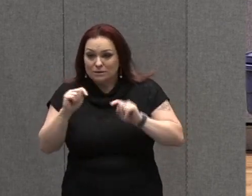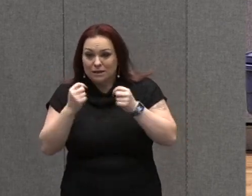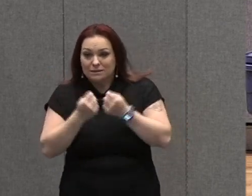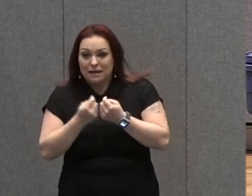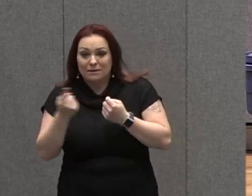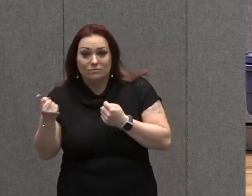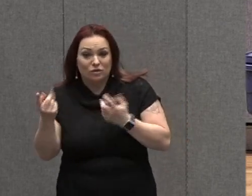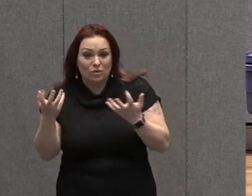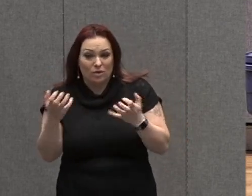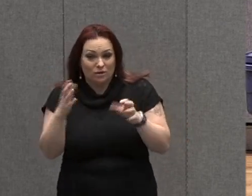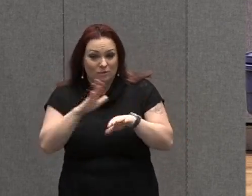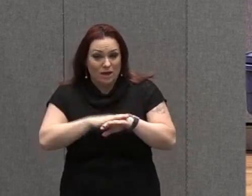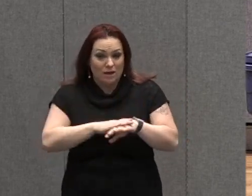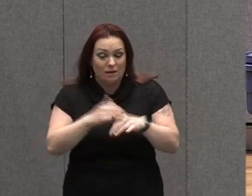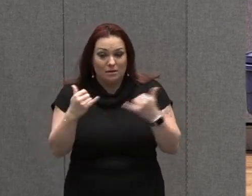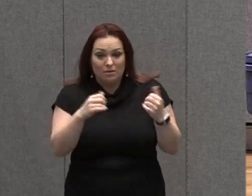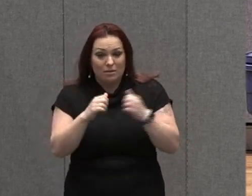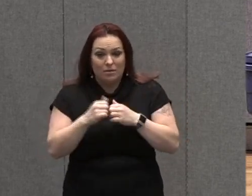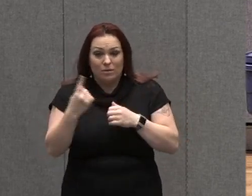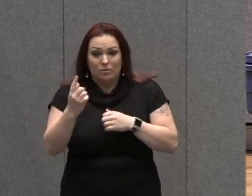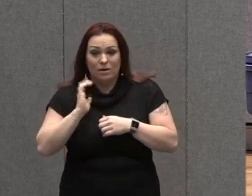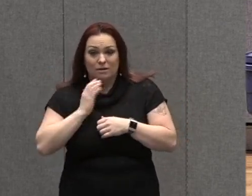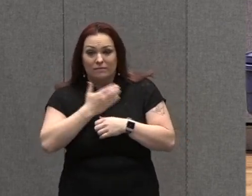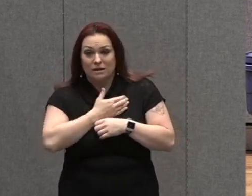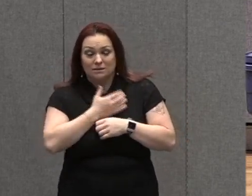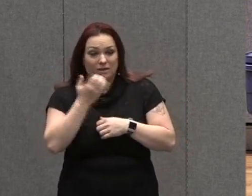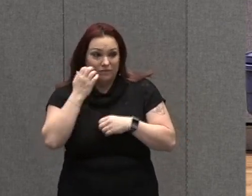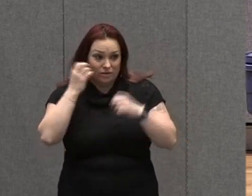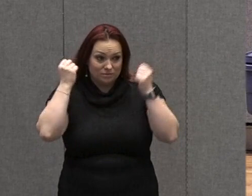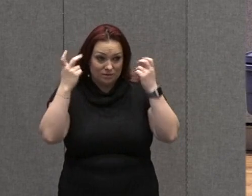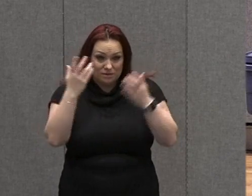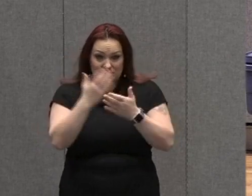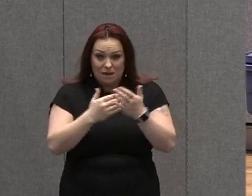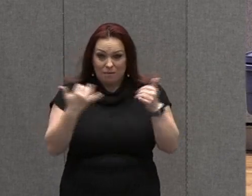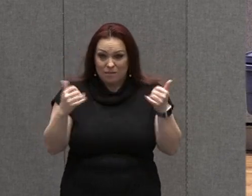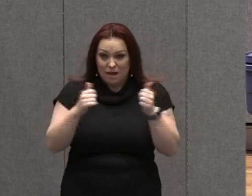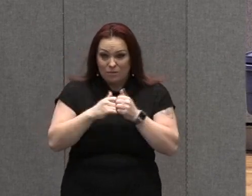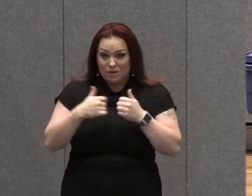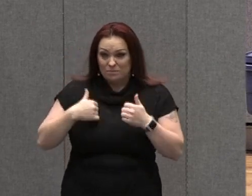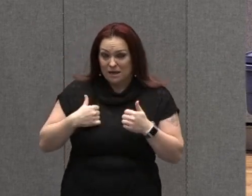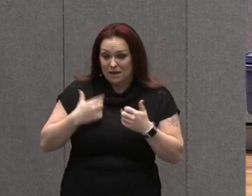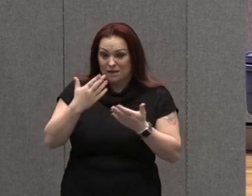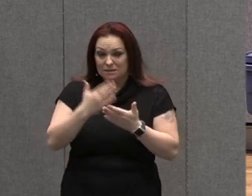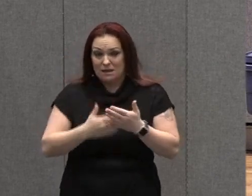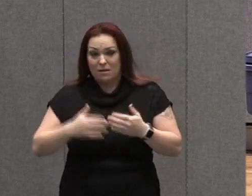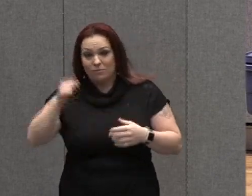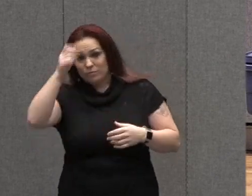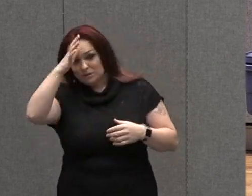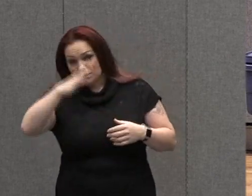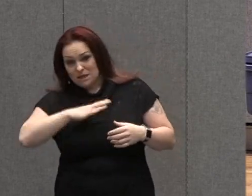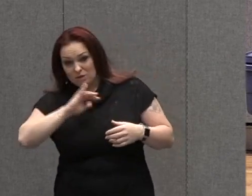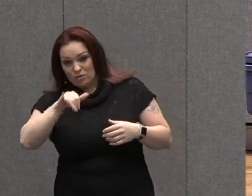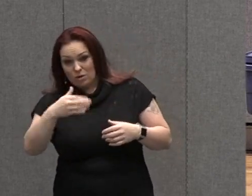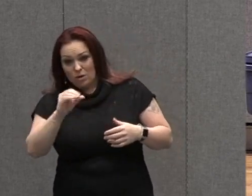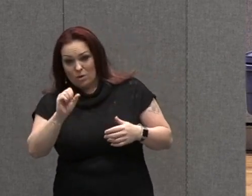So play with one of us. If there's a lot of you, some of you could play with me and some of you could play with Señor Jose. And then you could switch!